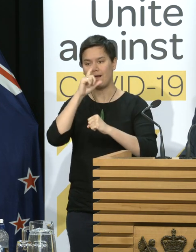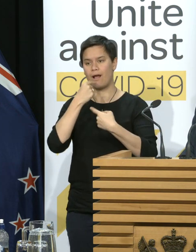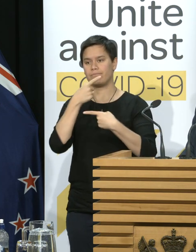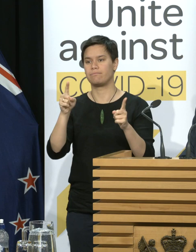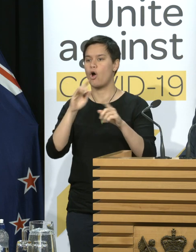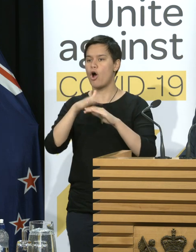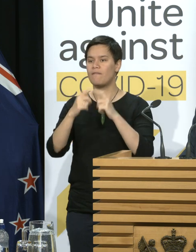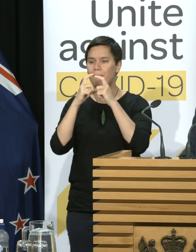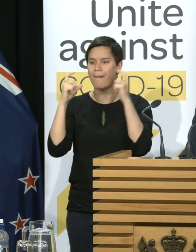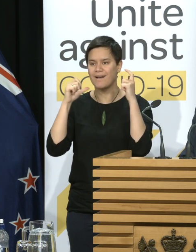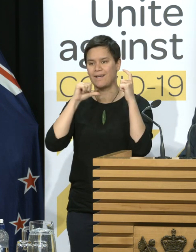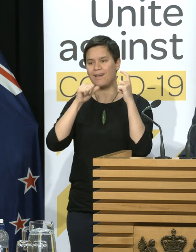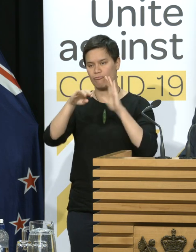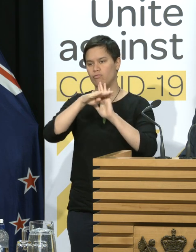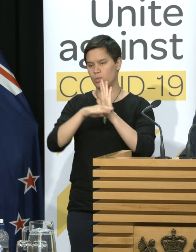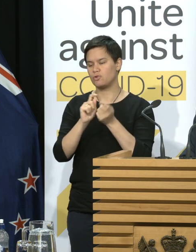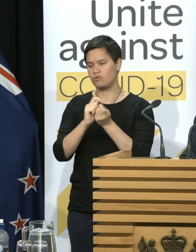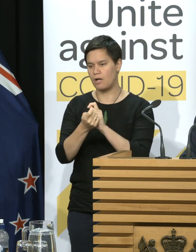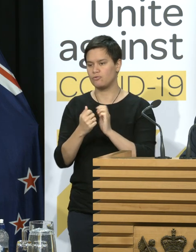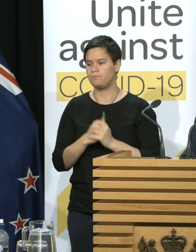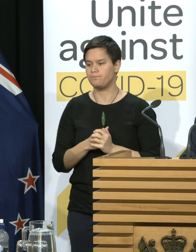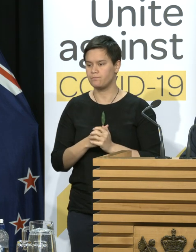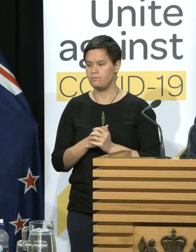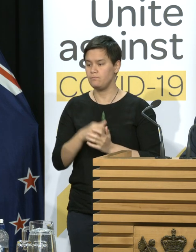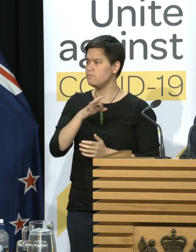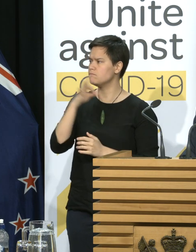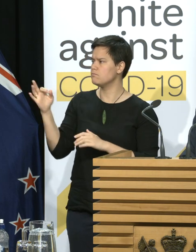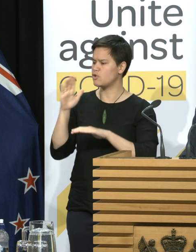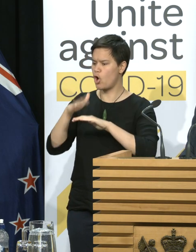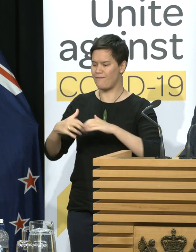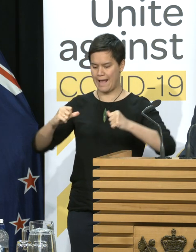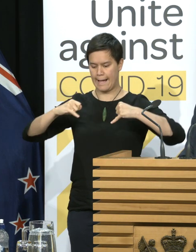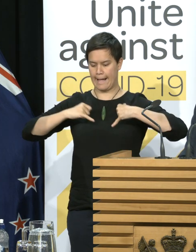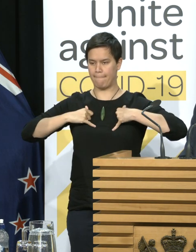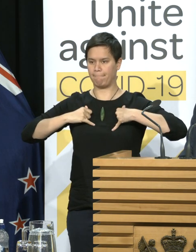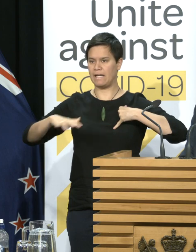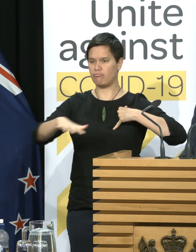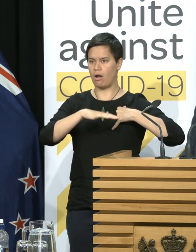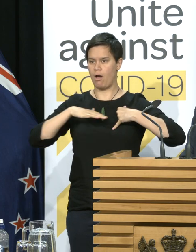Just on the fine print of sort of the campground scenario, say you're a camper, and you were